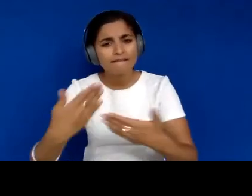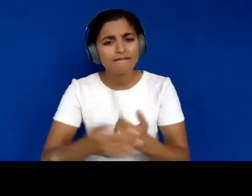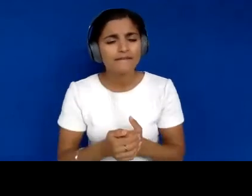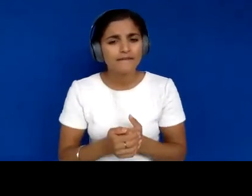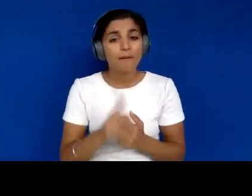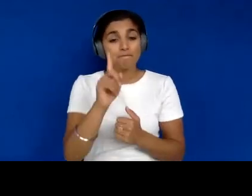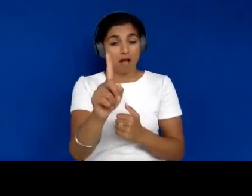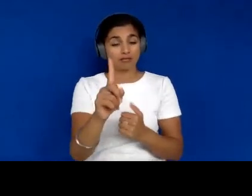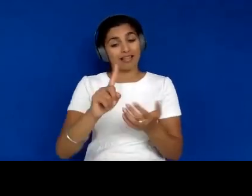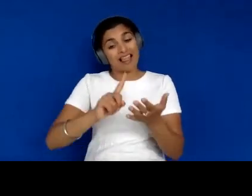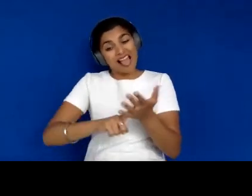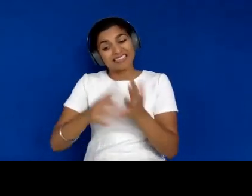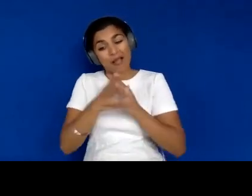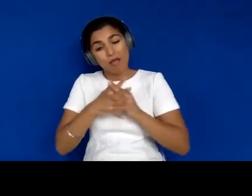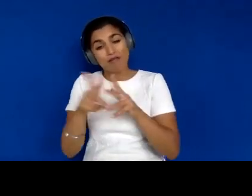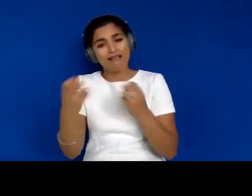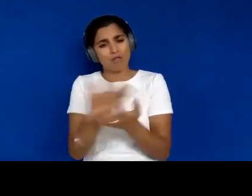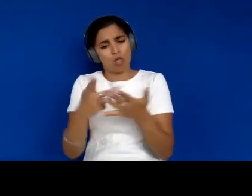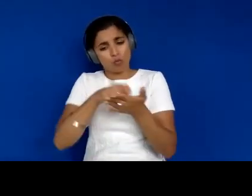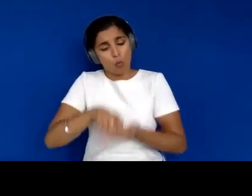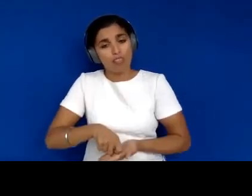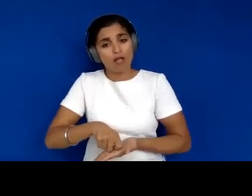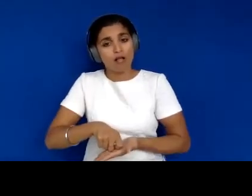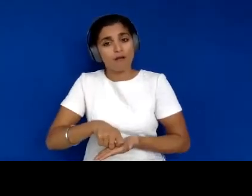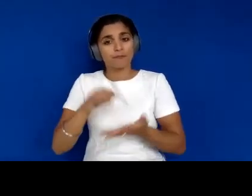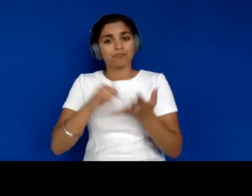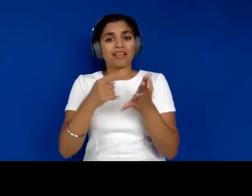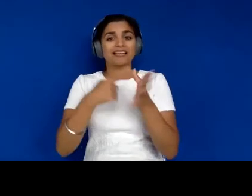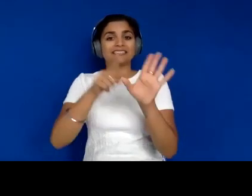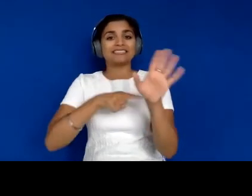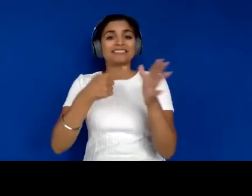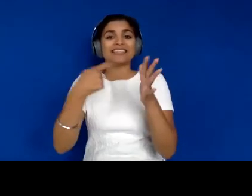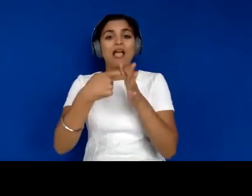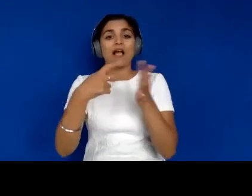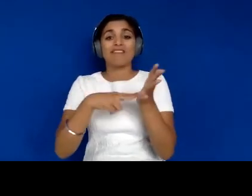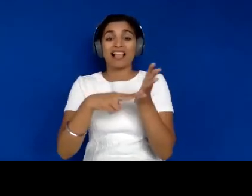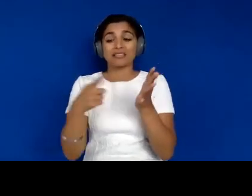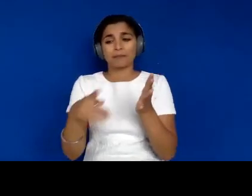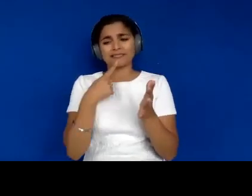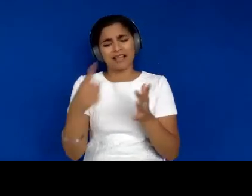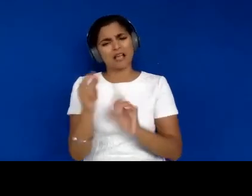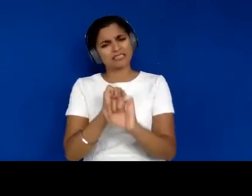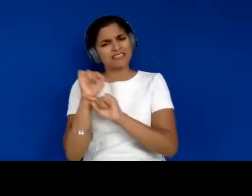use of queer like sygic Valencia according to her we're in its panelize